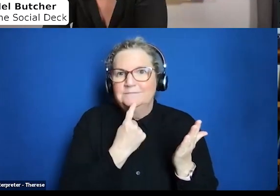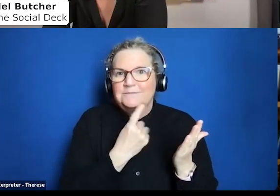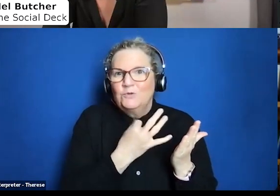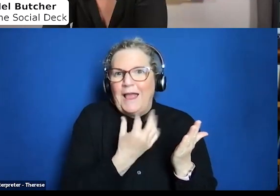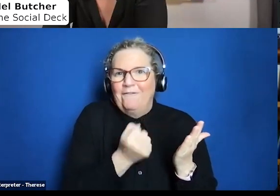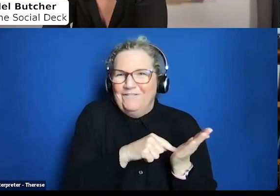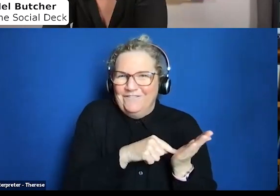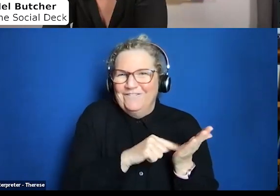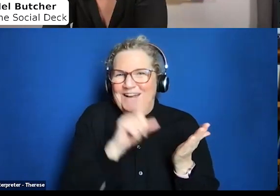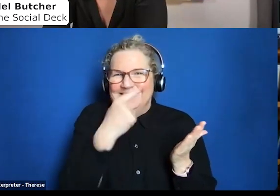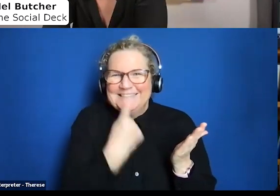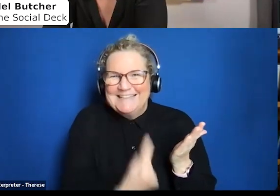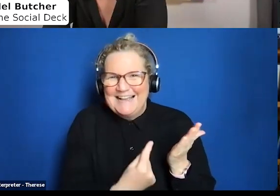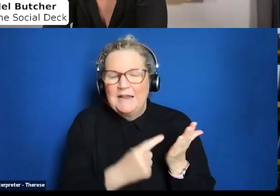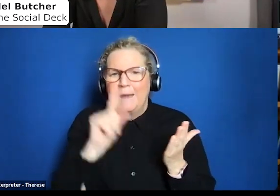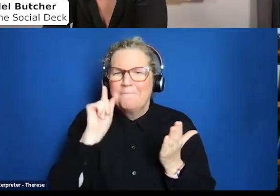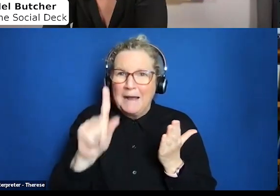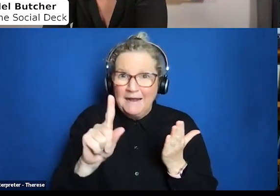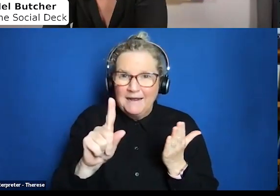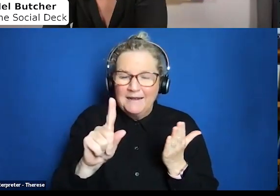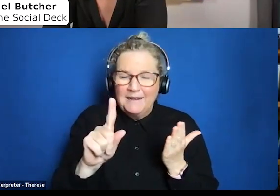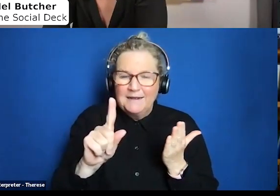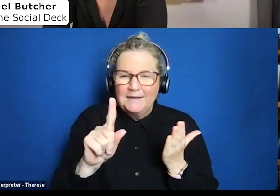but there was a large debate on it.